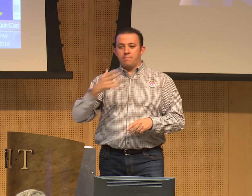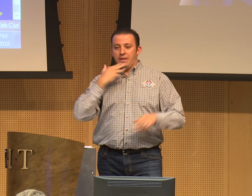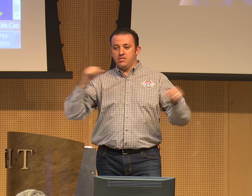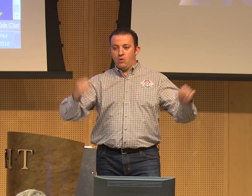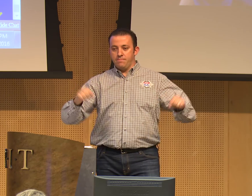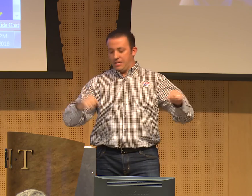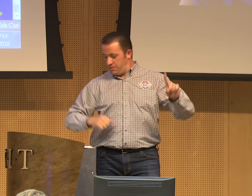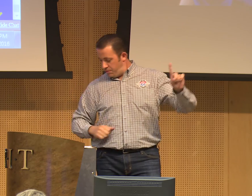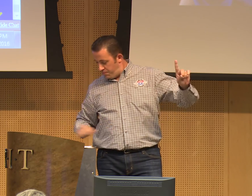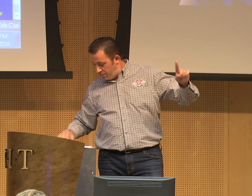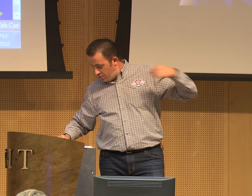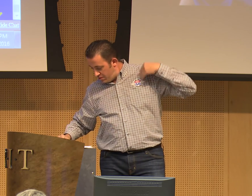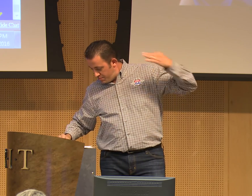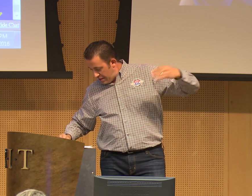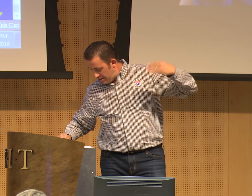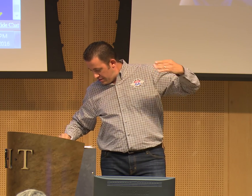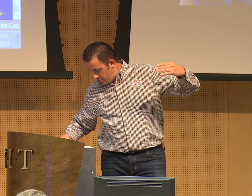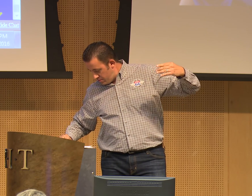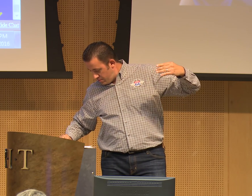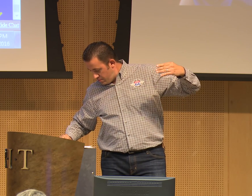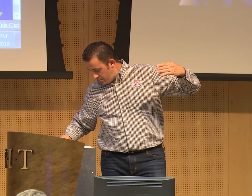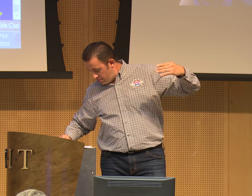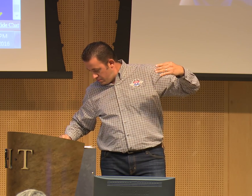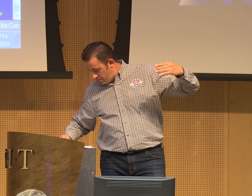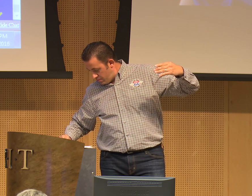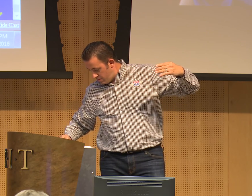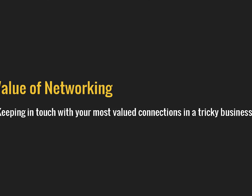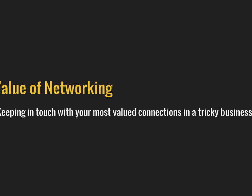and use them, maximize them in the best way possible.